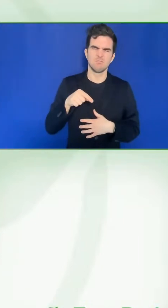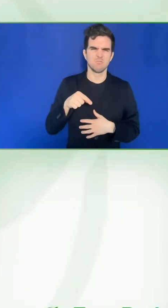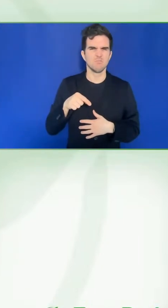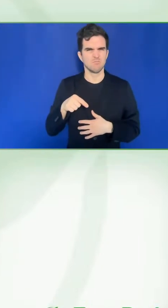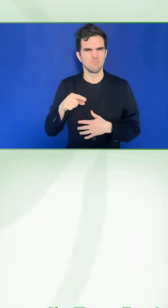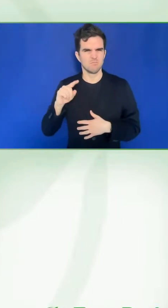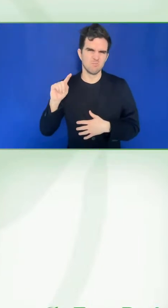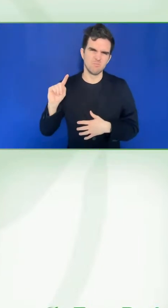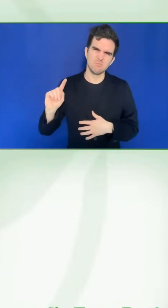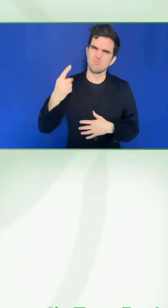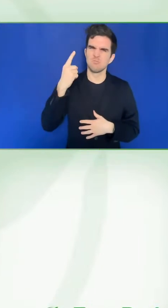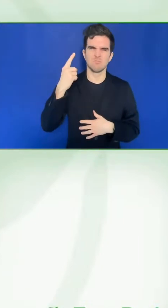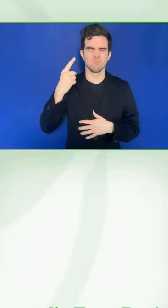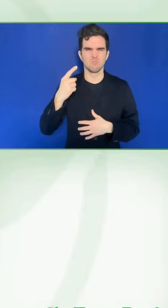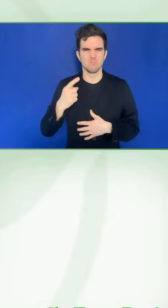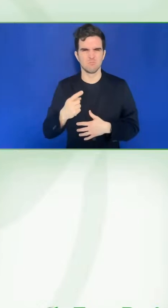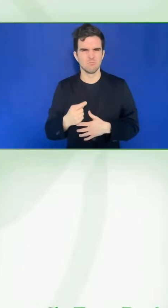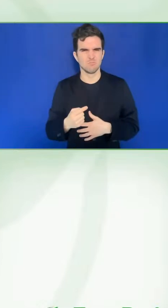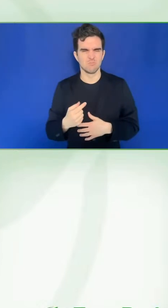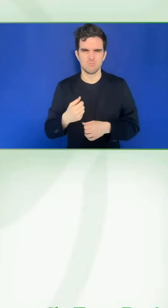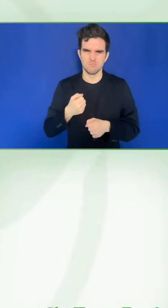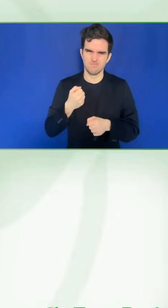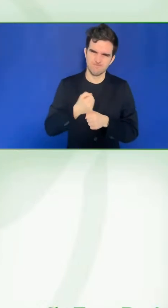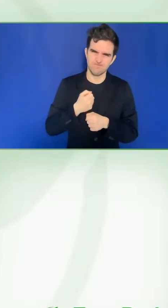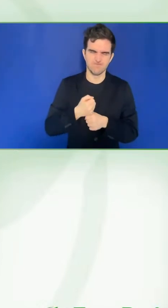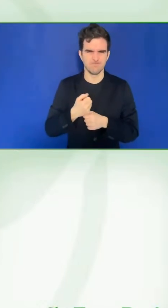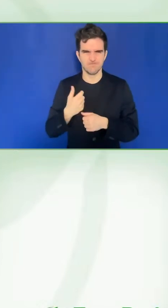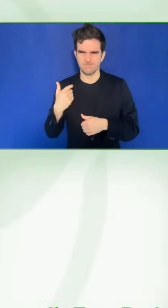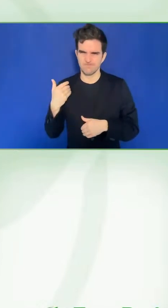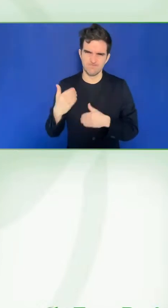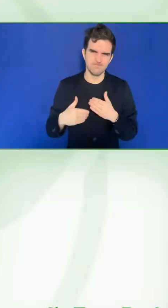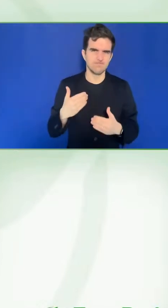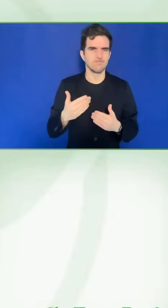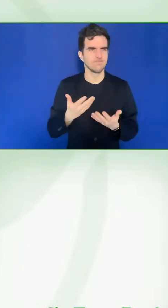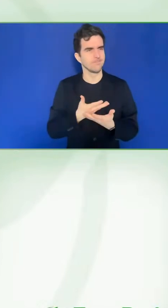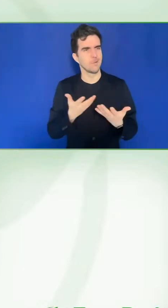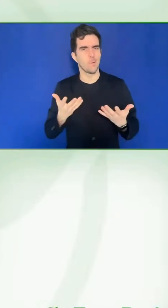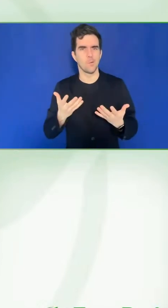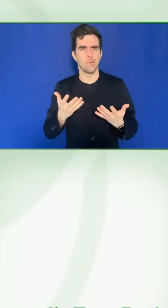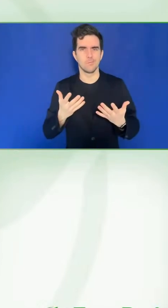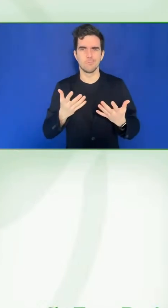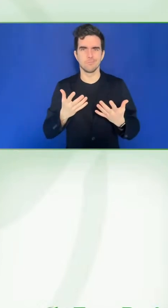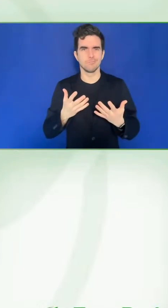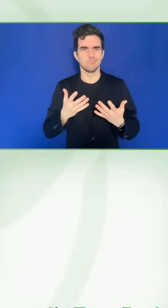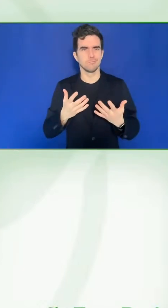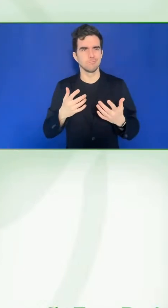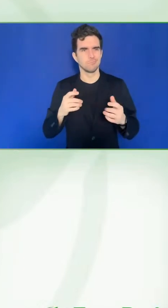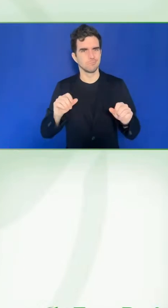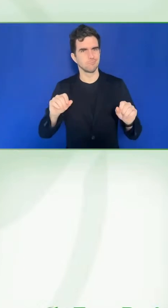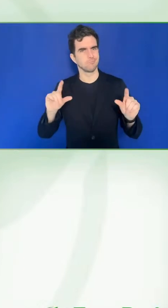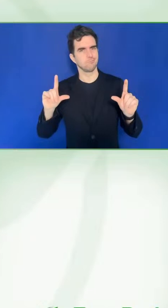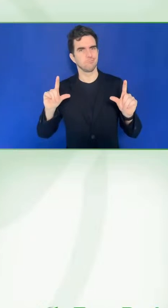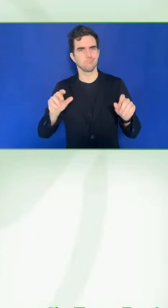We have done this to improve inclusivity in terms of geography, sexual orientation, gender